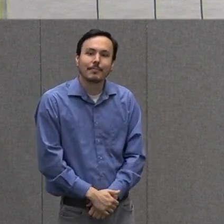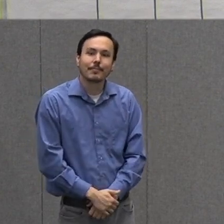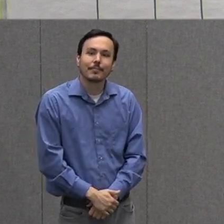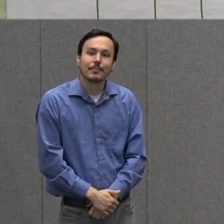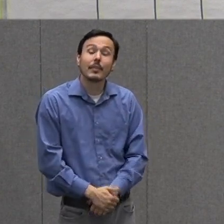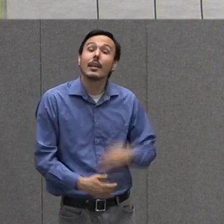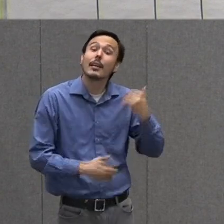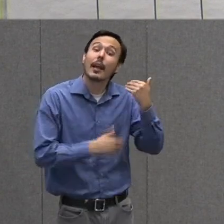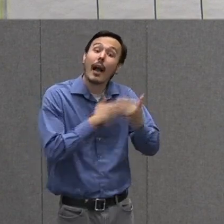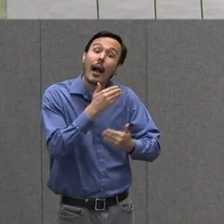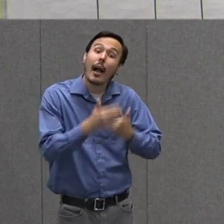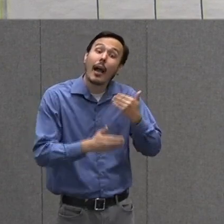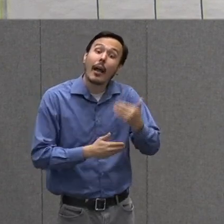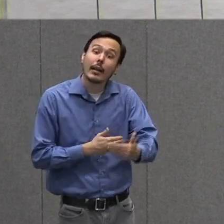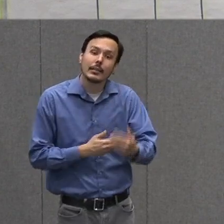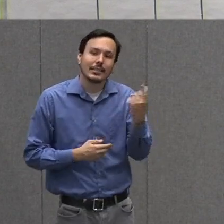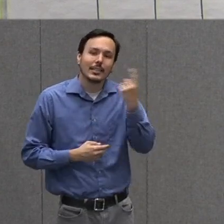Kind is someone who's nice.